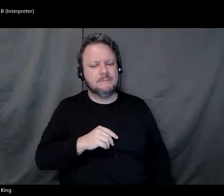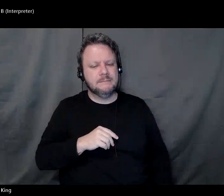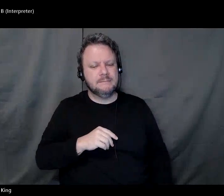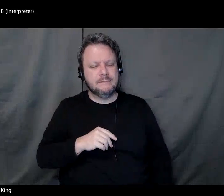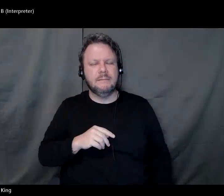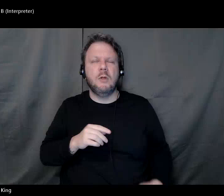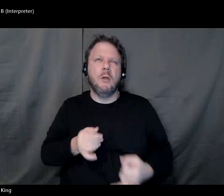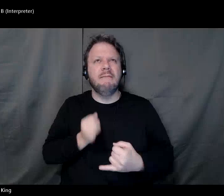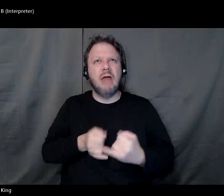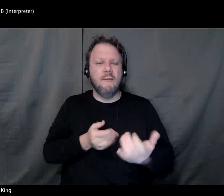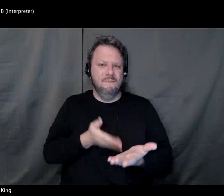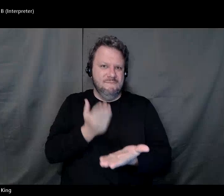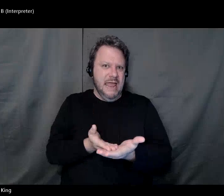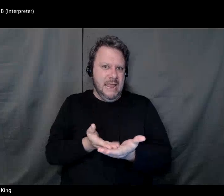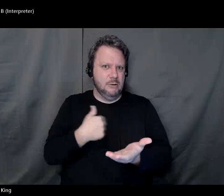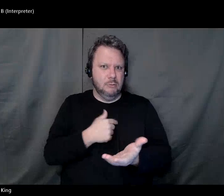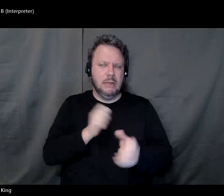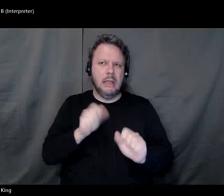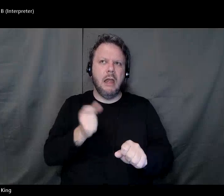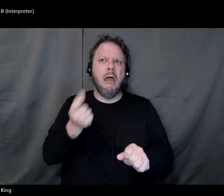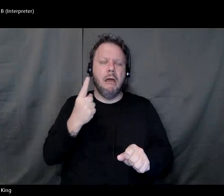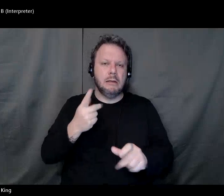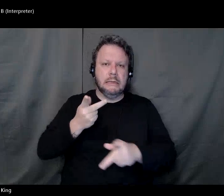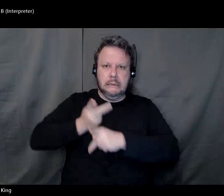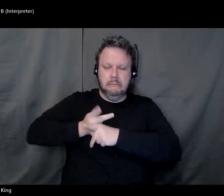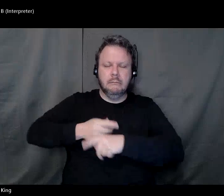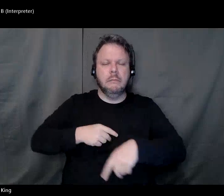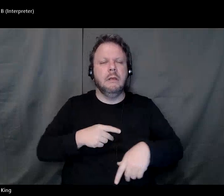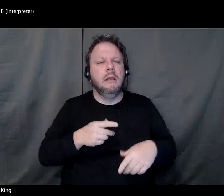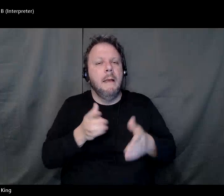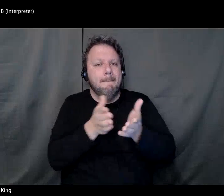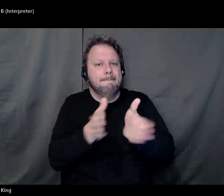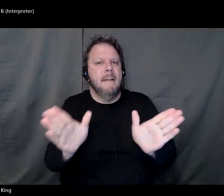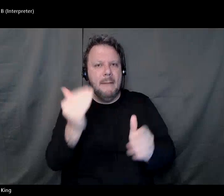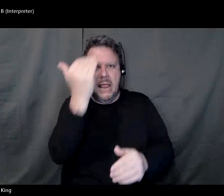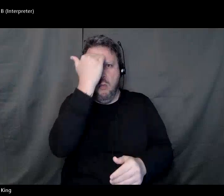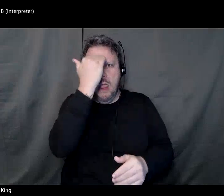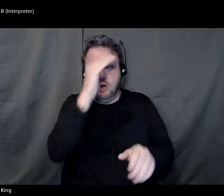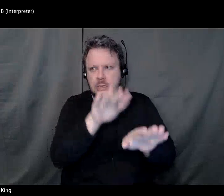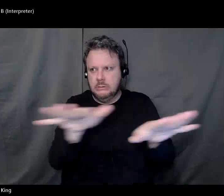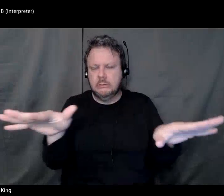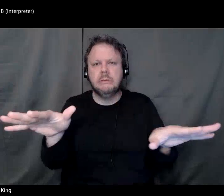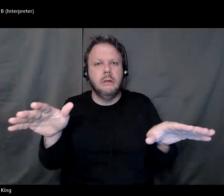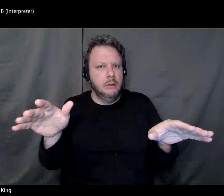Final fact that we can hang on to public awareness is going up about the need and